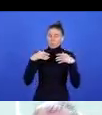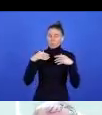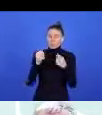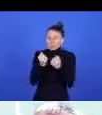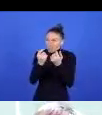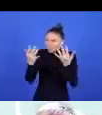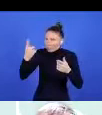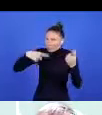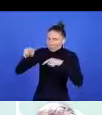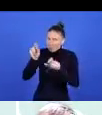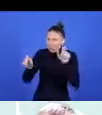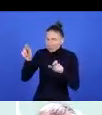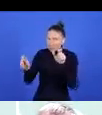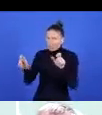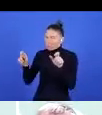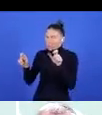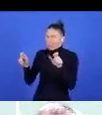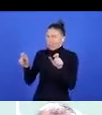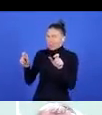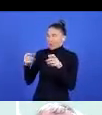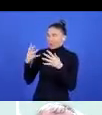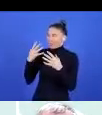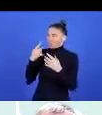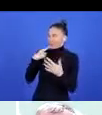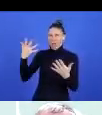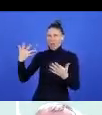ive how there is such technology that allows deaf people to